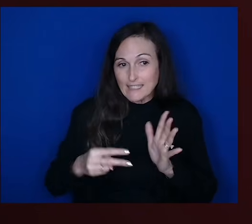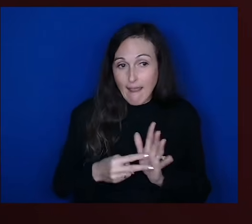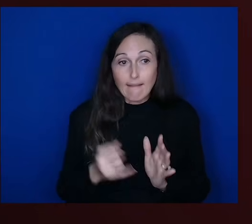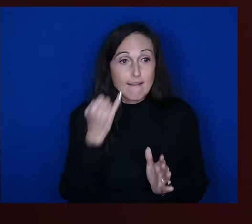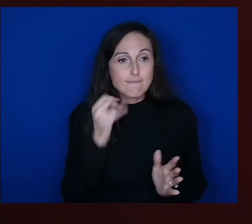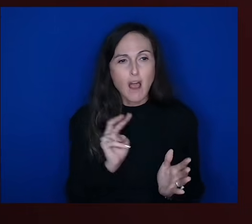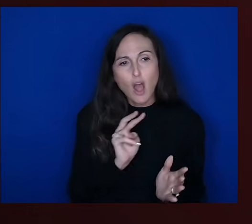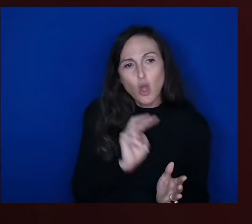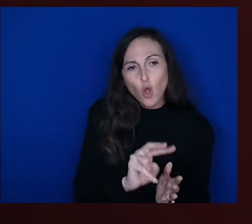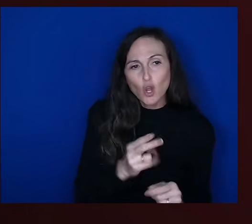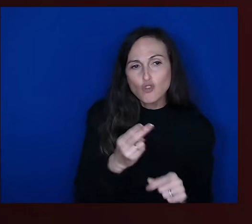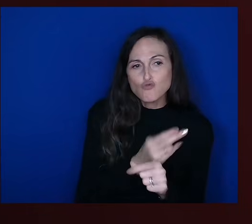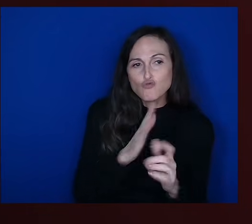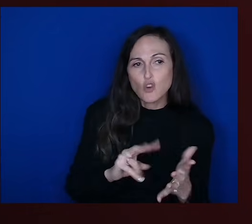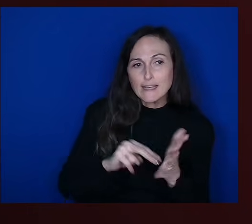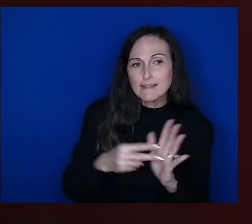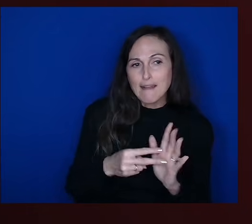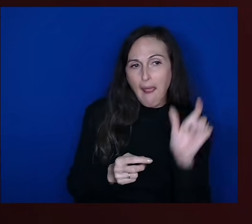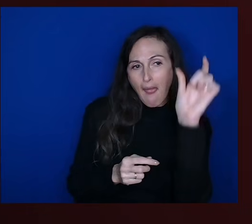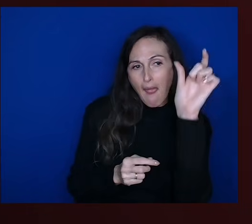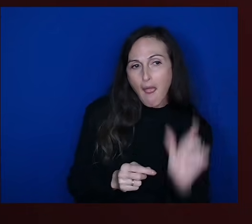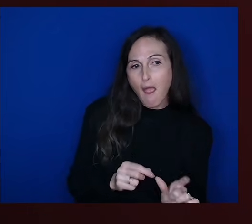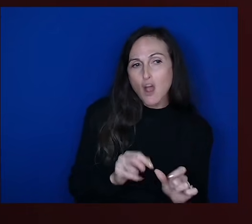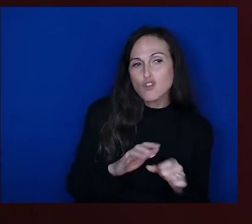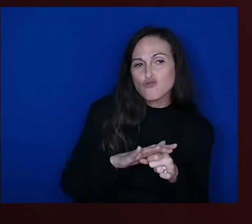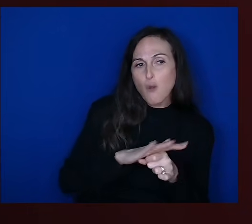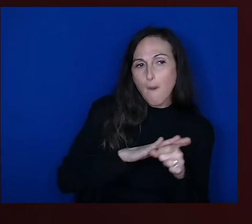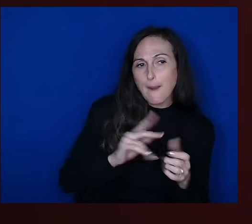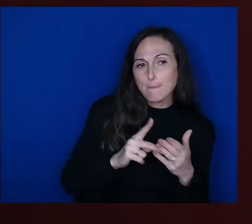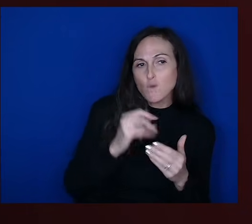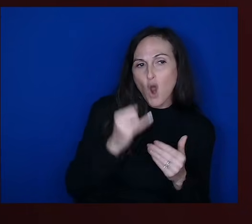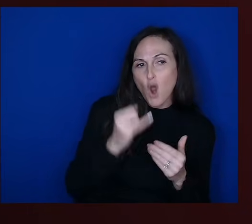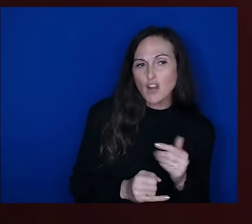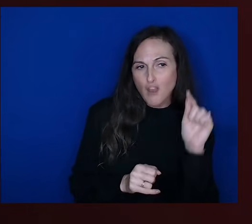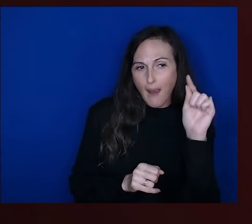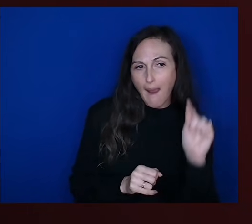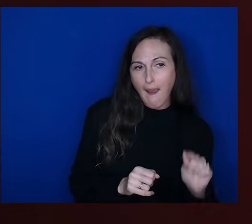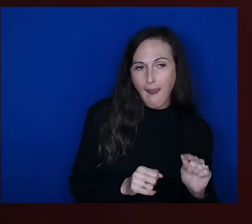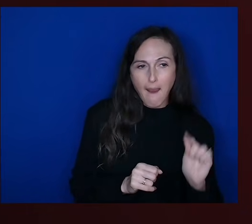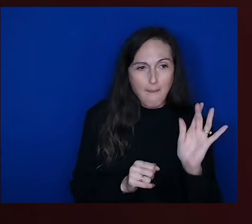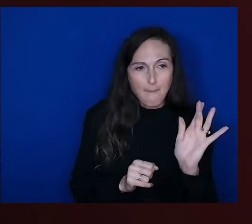which is going to be up in my domain project, and I'll come down here to "user intent",